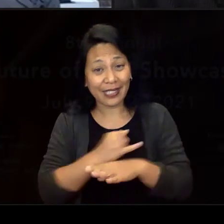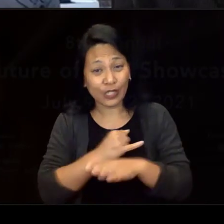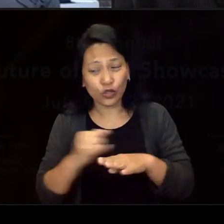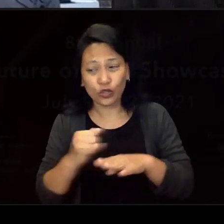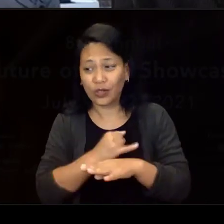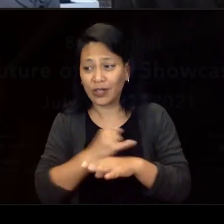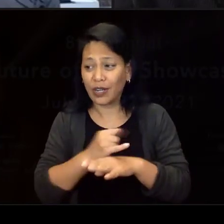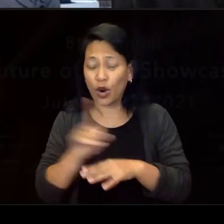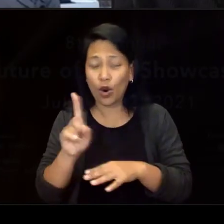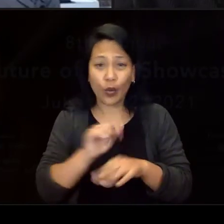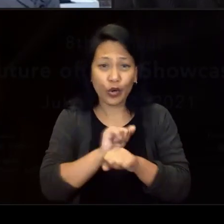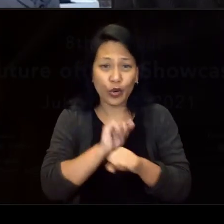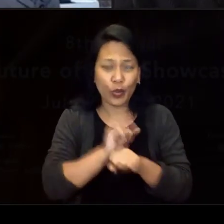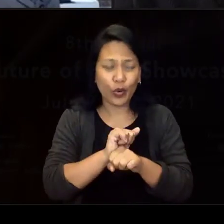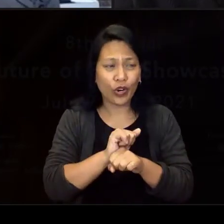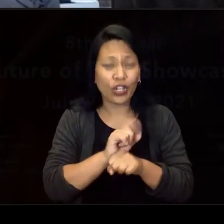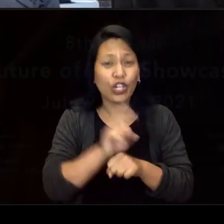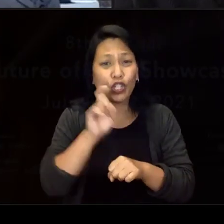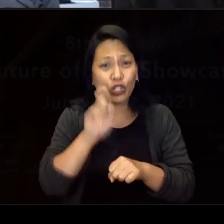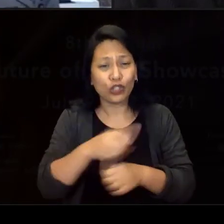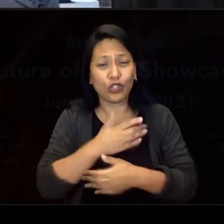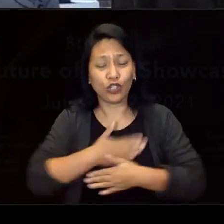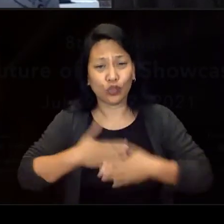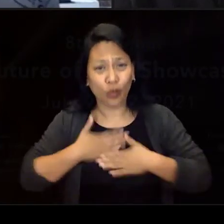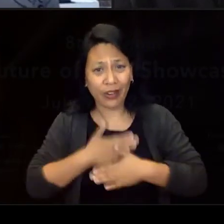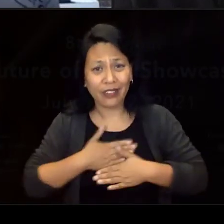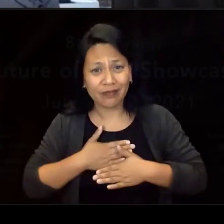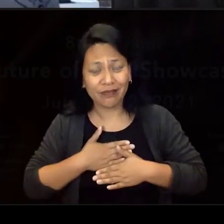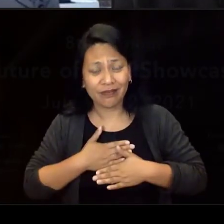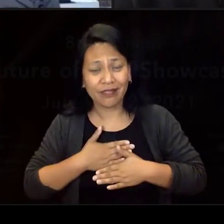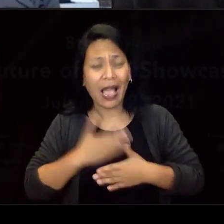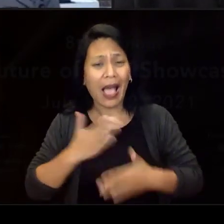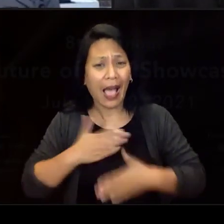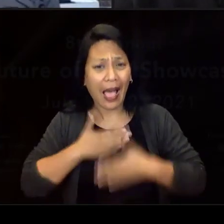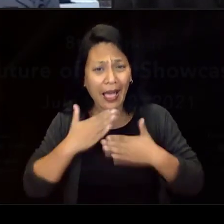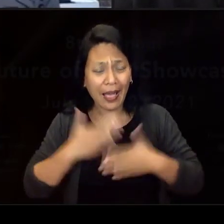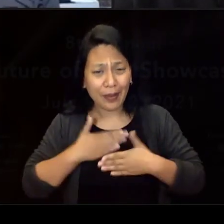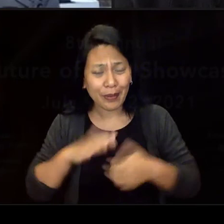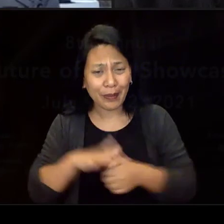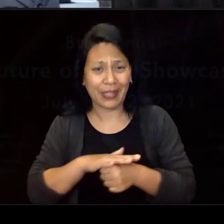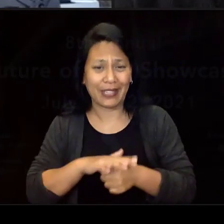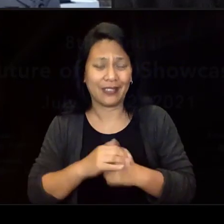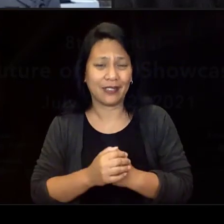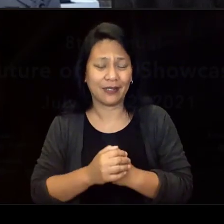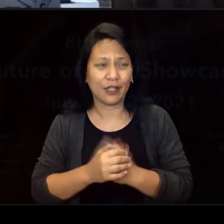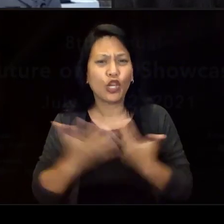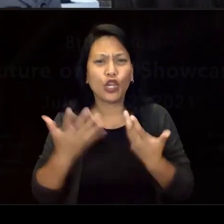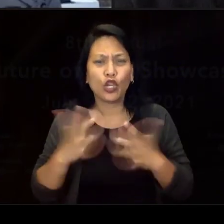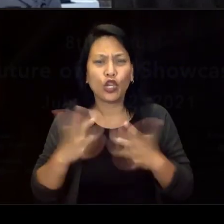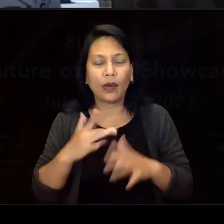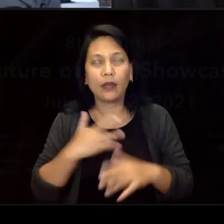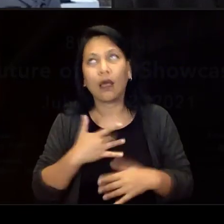work in general, but should be a joyful, joyful place. Right? You don't want to dread going in. You don't want to dread doing the intimacy work.